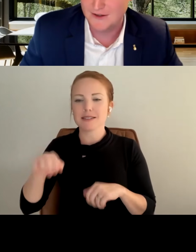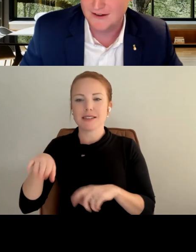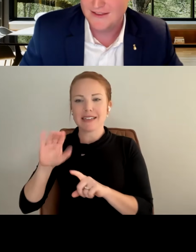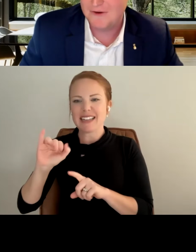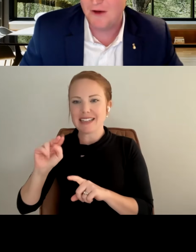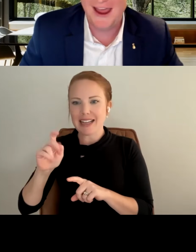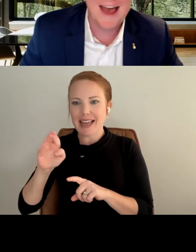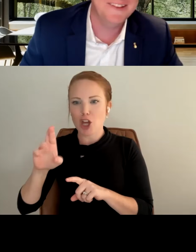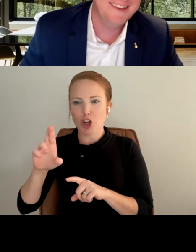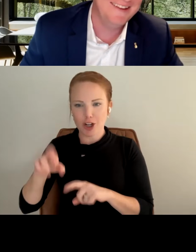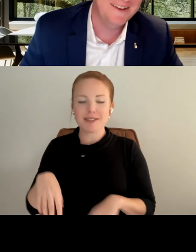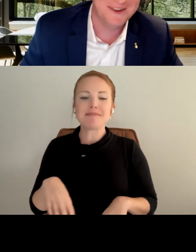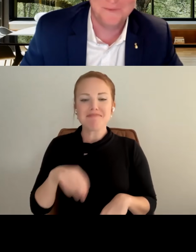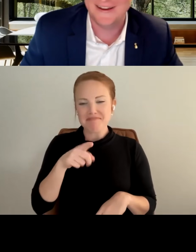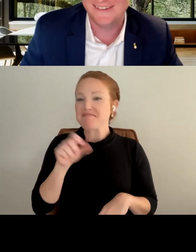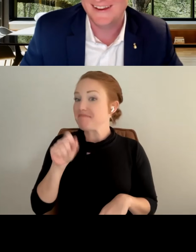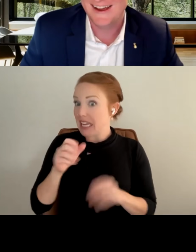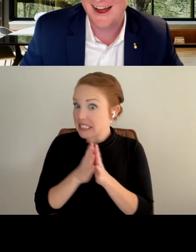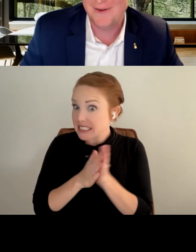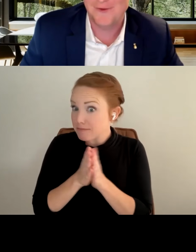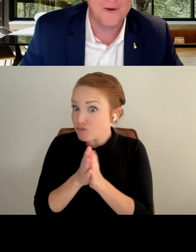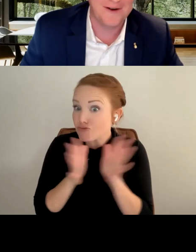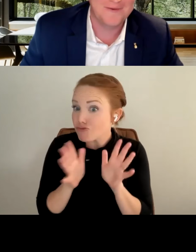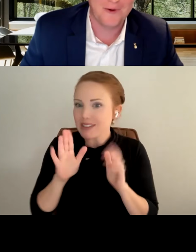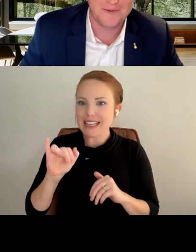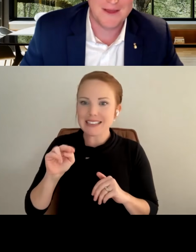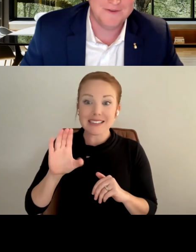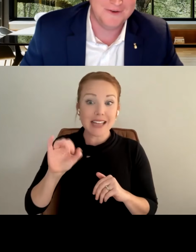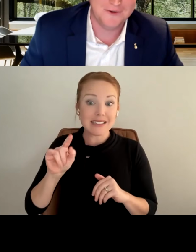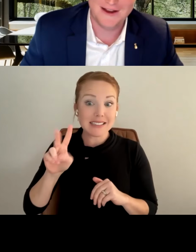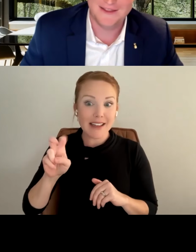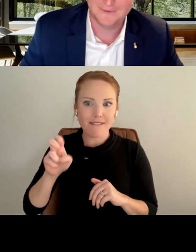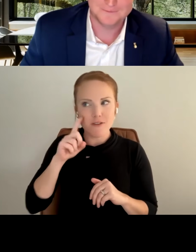That we want to have incentives in place for them to do the right thing.